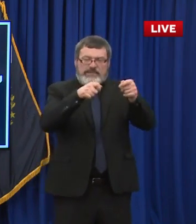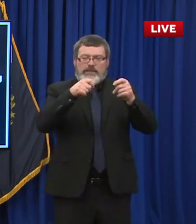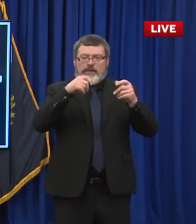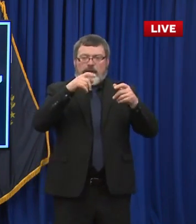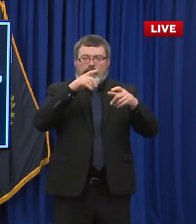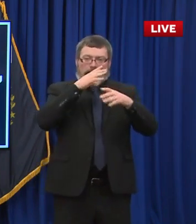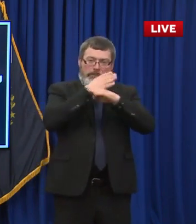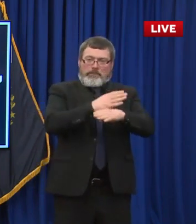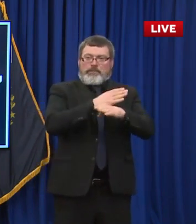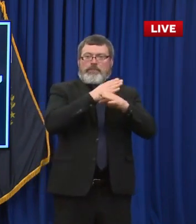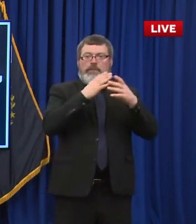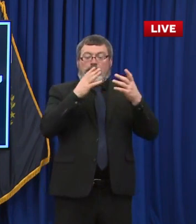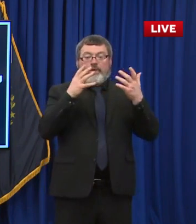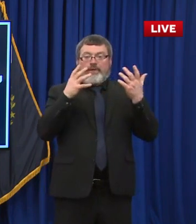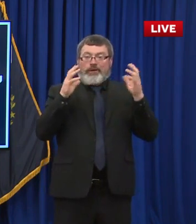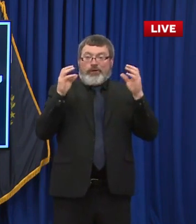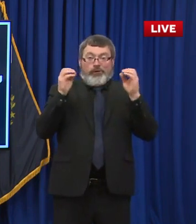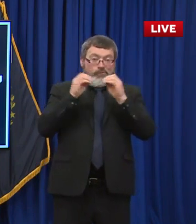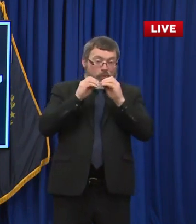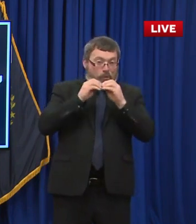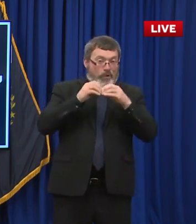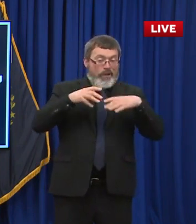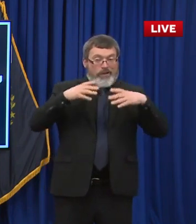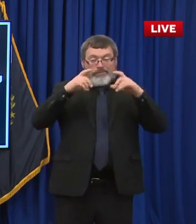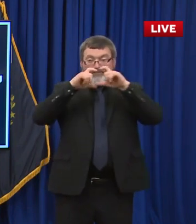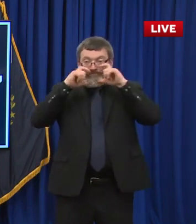THAT TYPE OF INTRODUCTION, YOU KNOW, EITHER, YOU KNOW PPE.